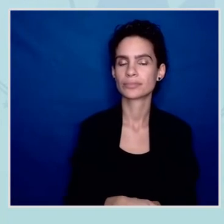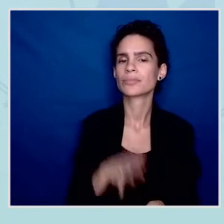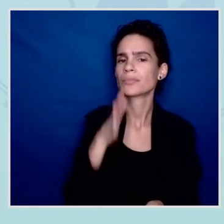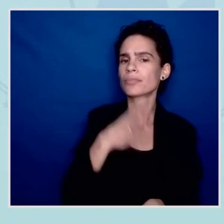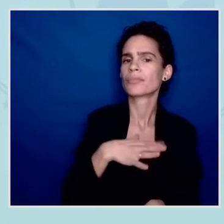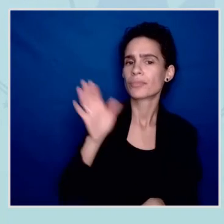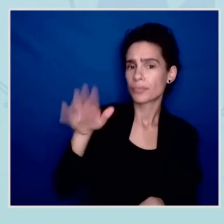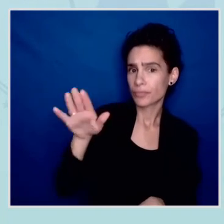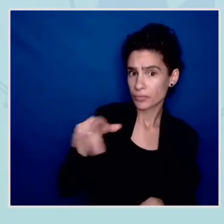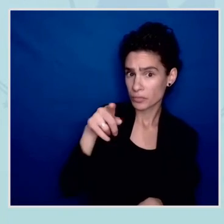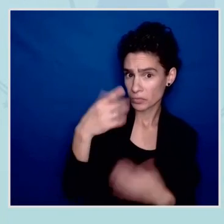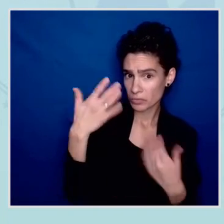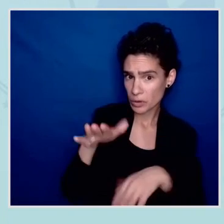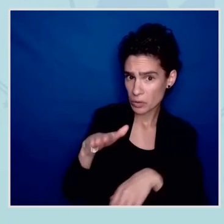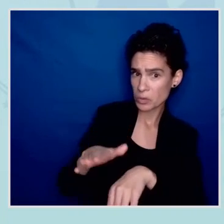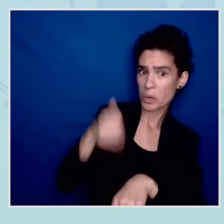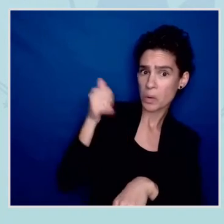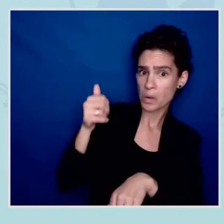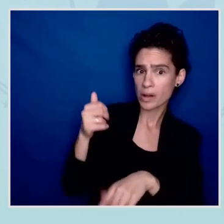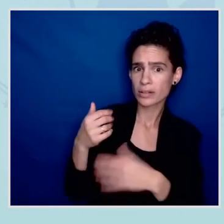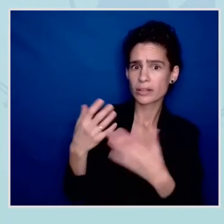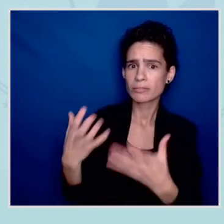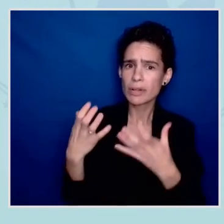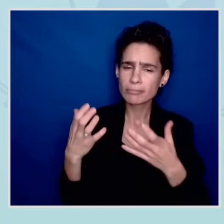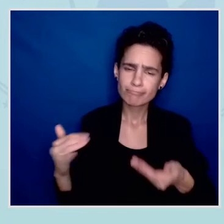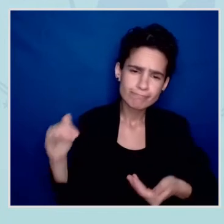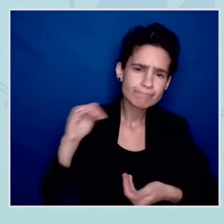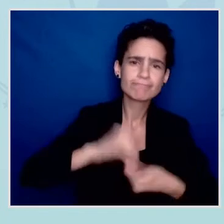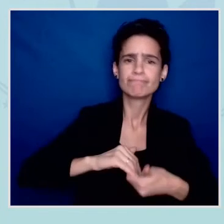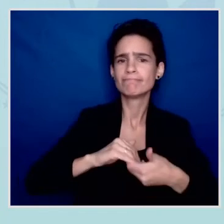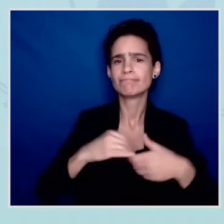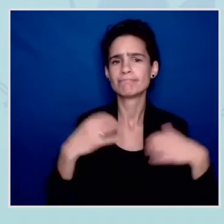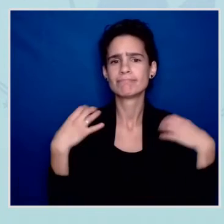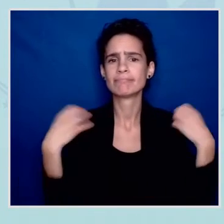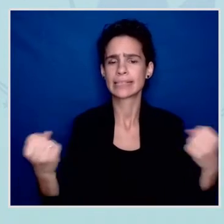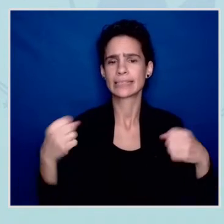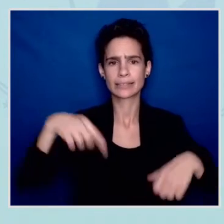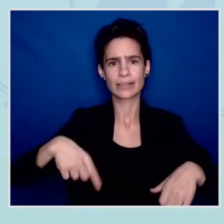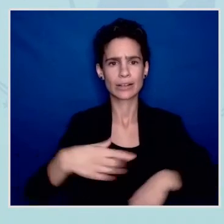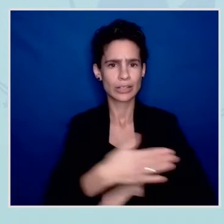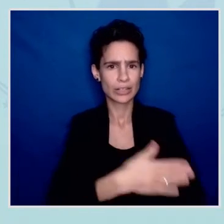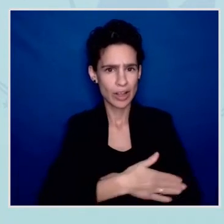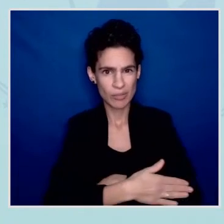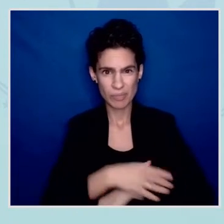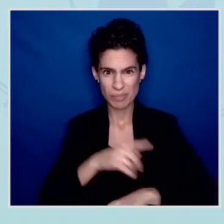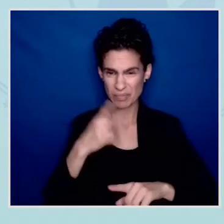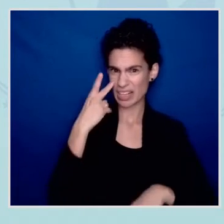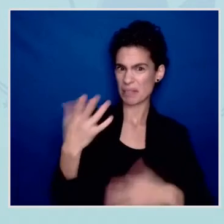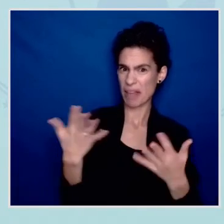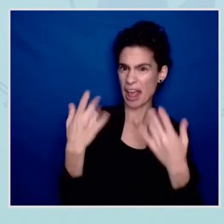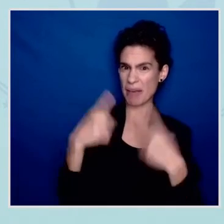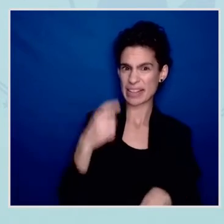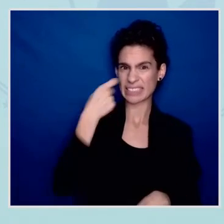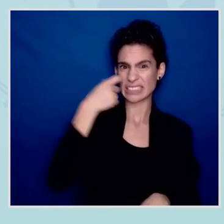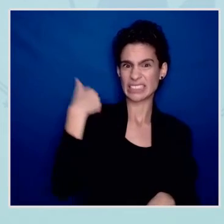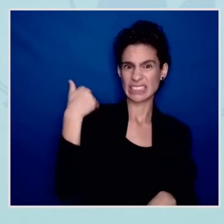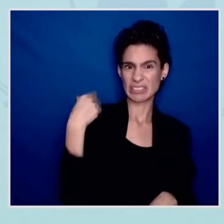IN THE TRANSITION. HAVE YOU SPOKEN TO HIM AT ALL?